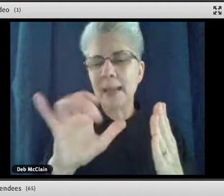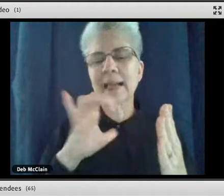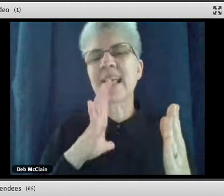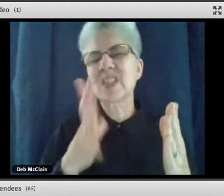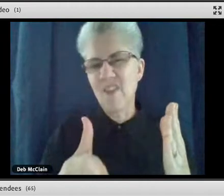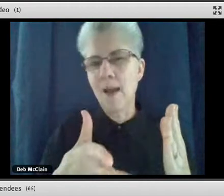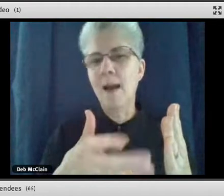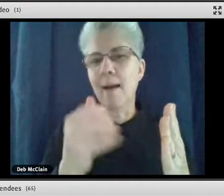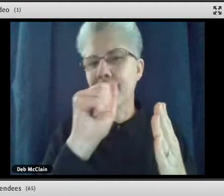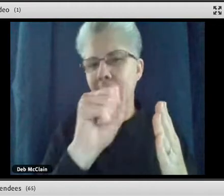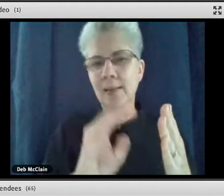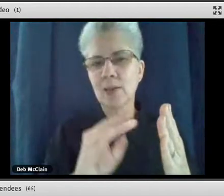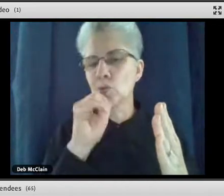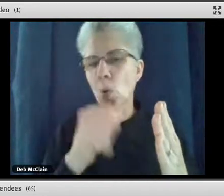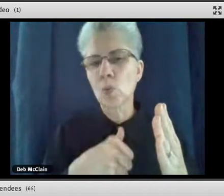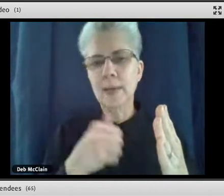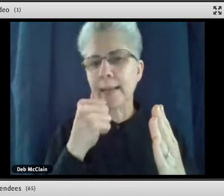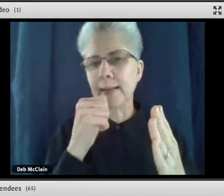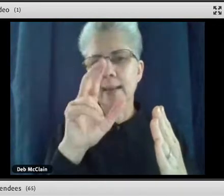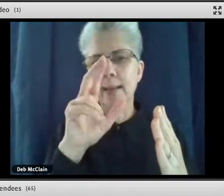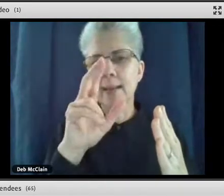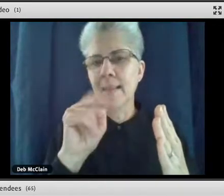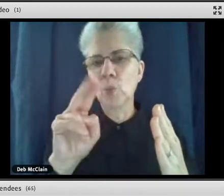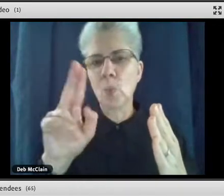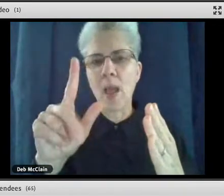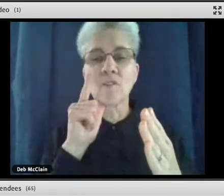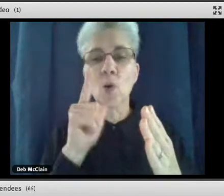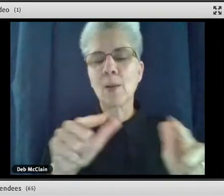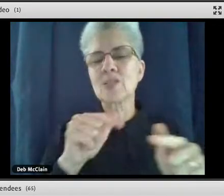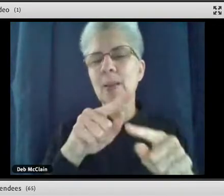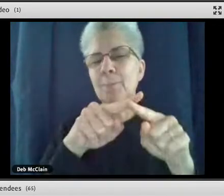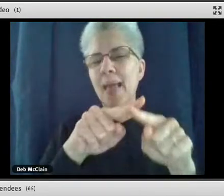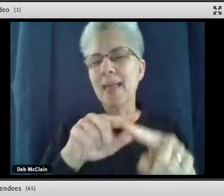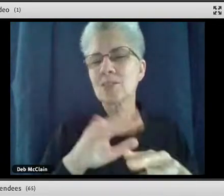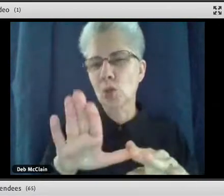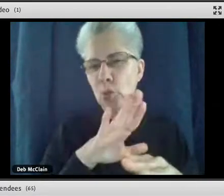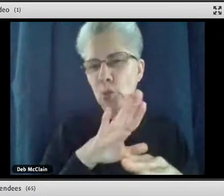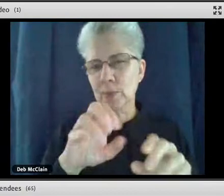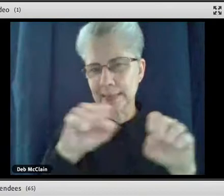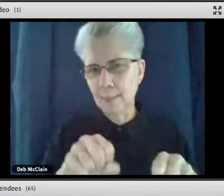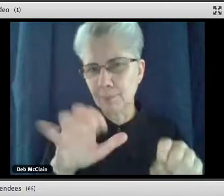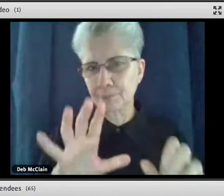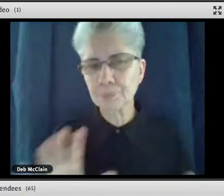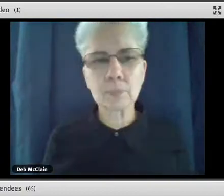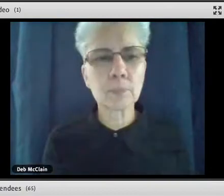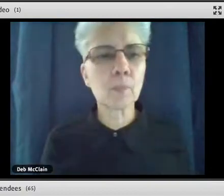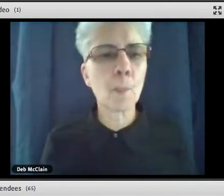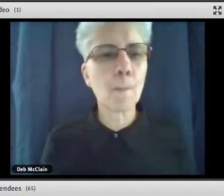the one that's listed alphabetically first. And that's fine. You don't have to put "mul" from multiple languages.